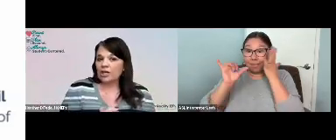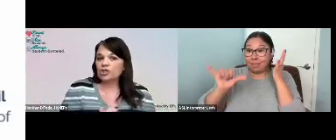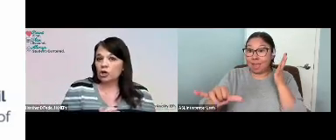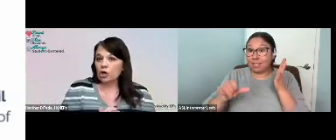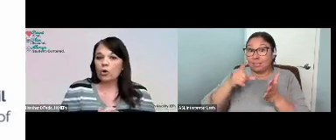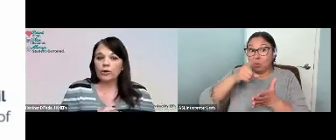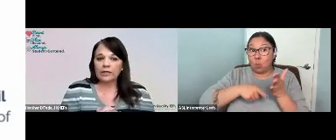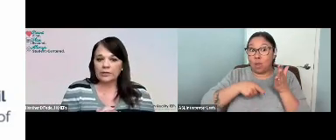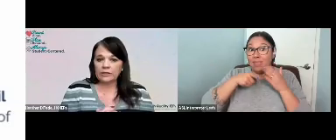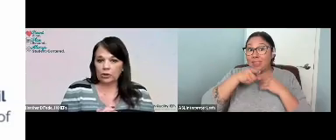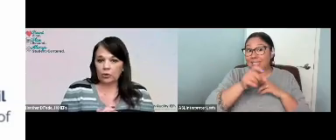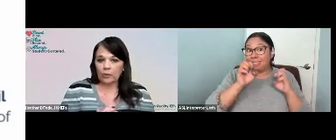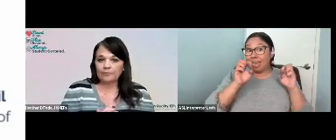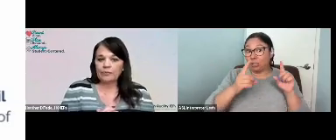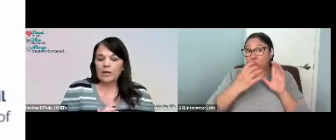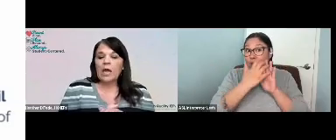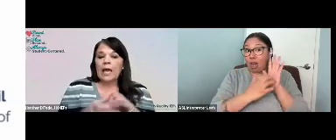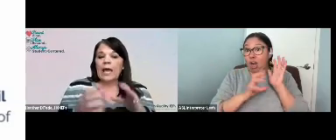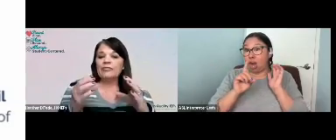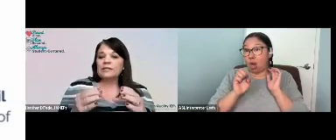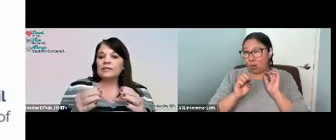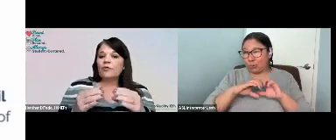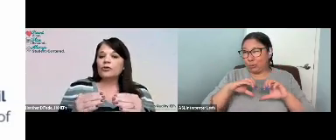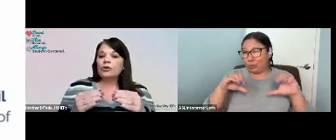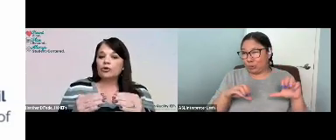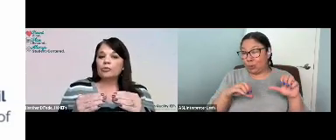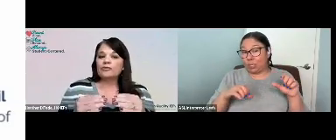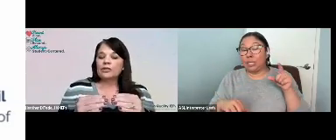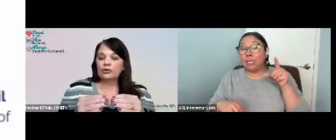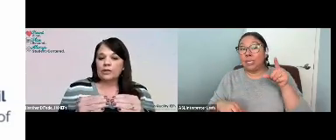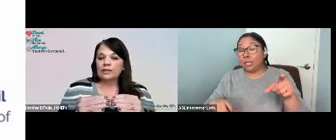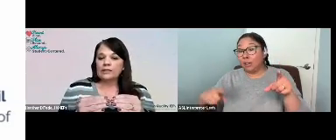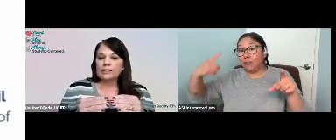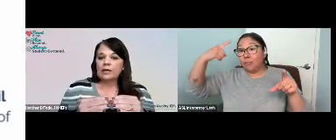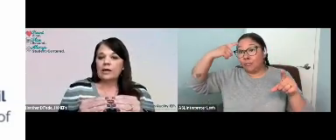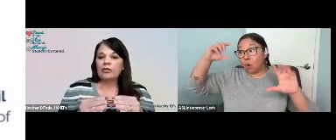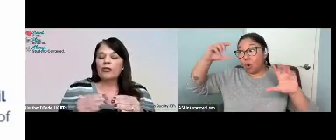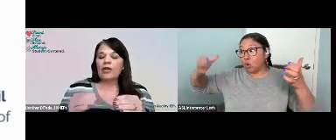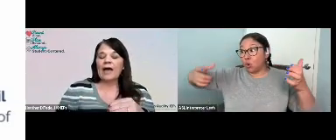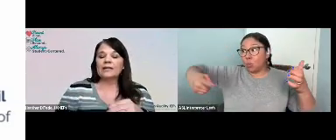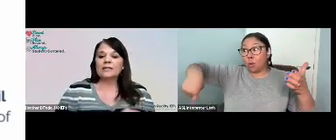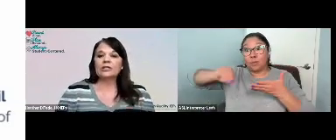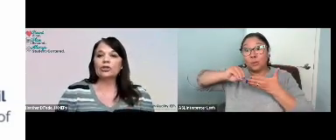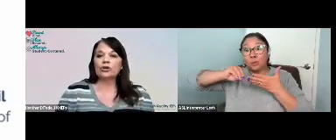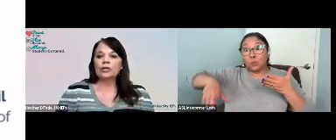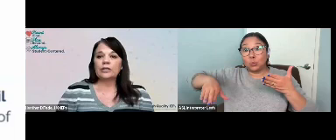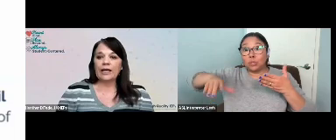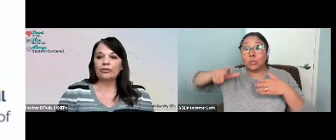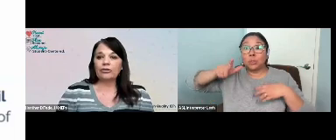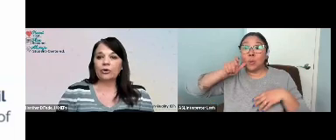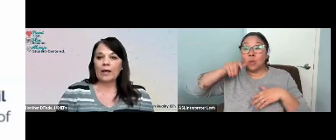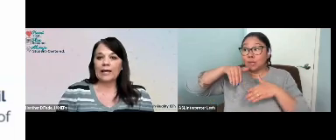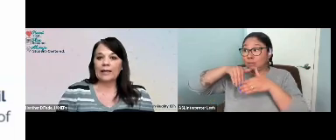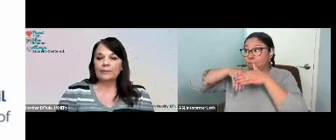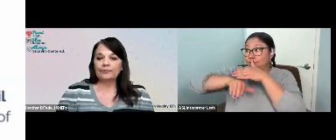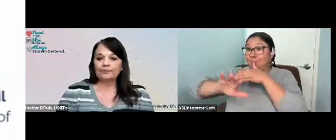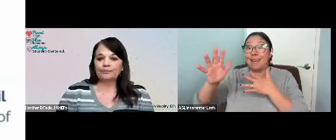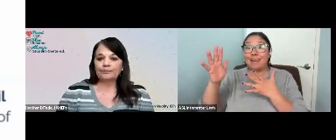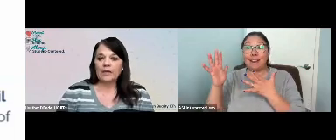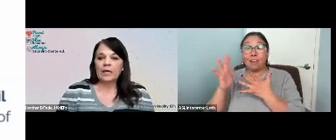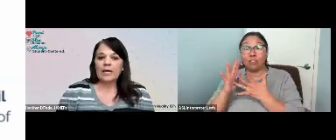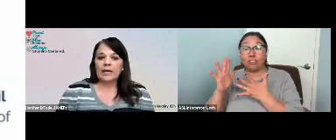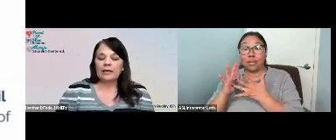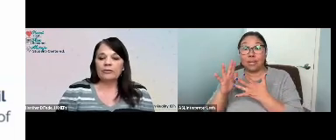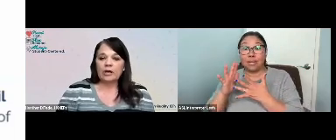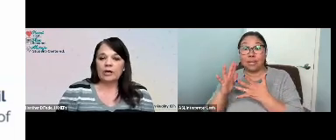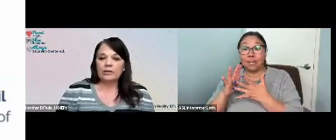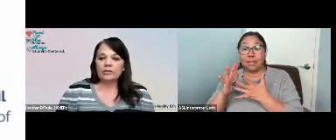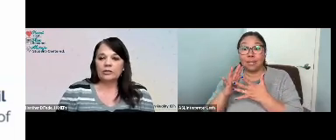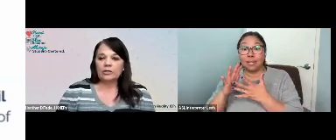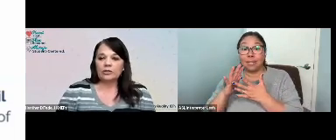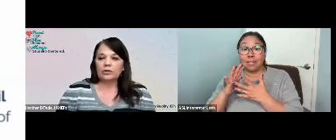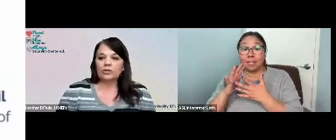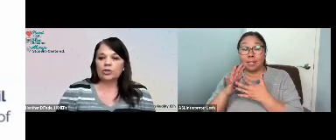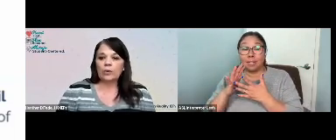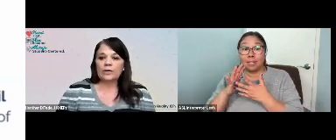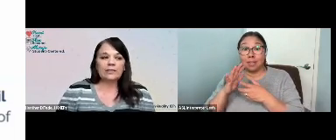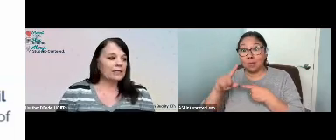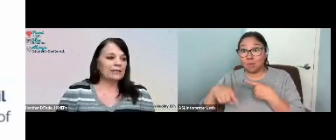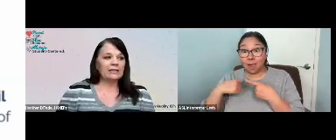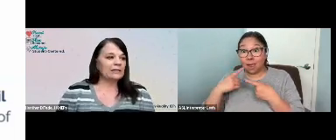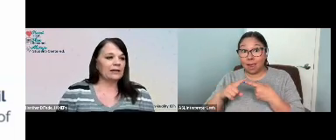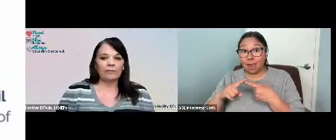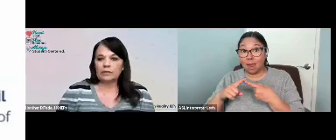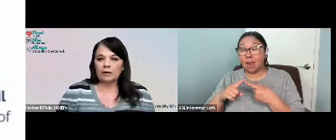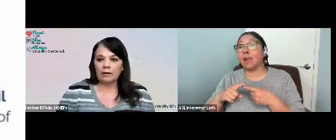education code is doing. And this is for the group of students that entered ninth grade in the 20 I'm